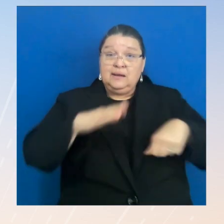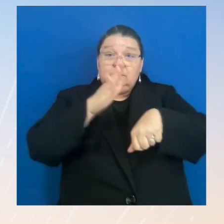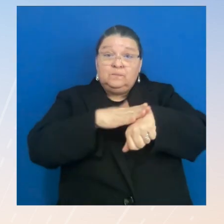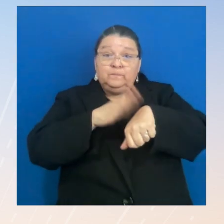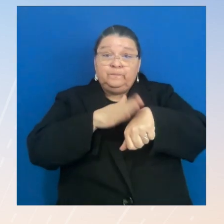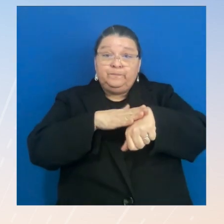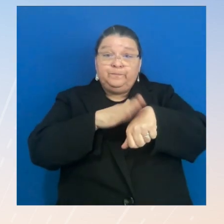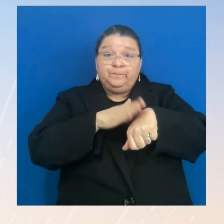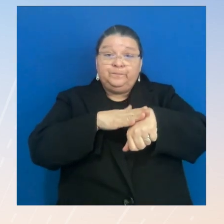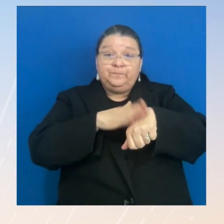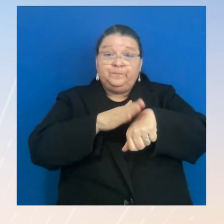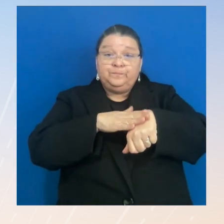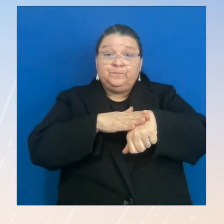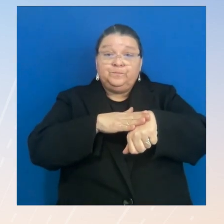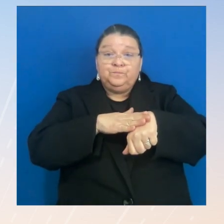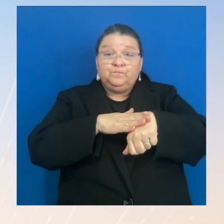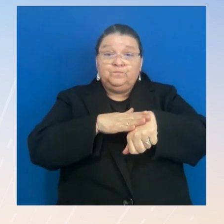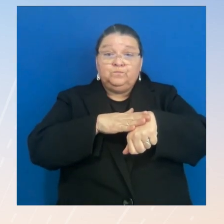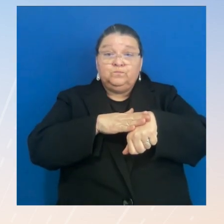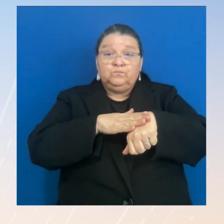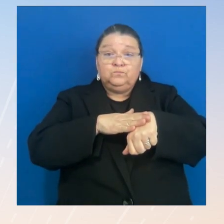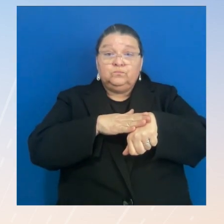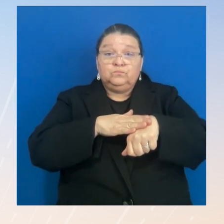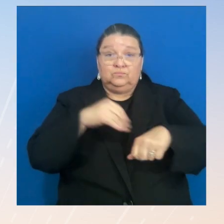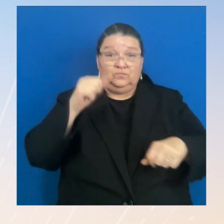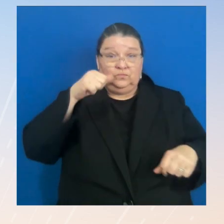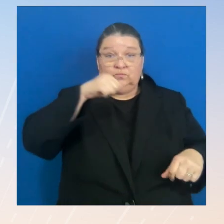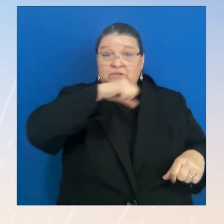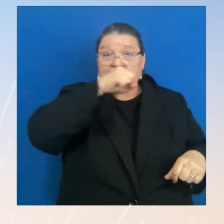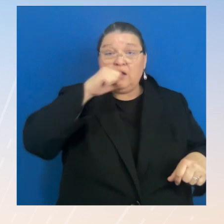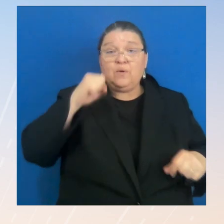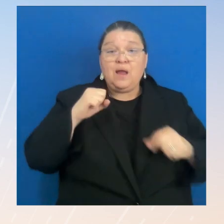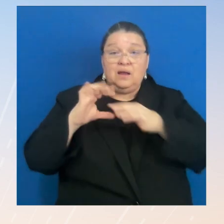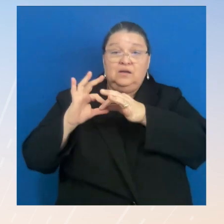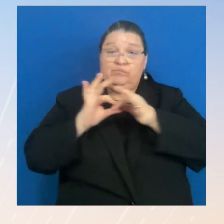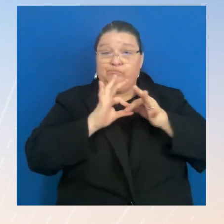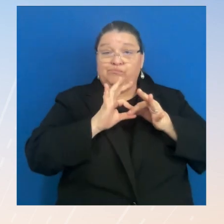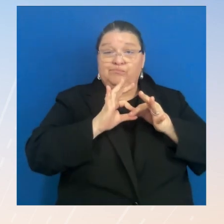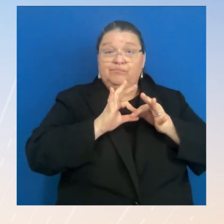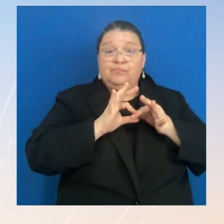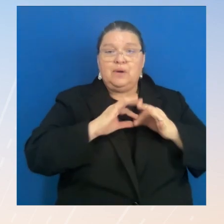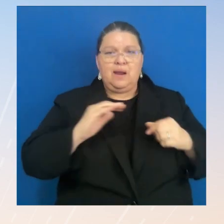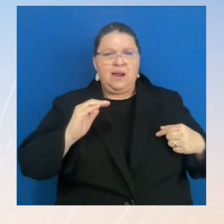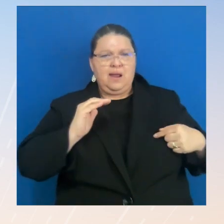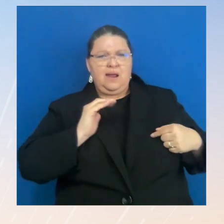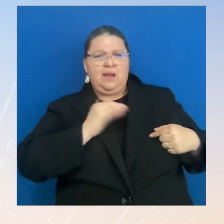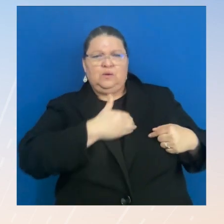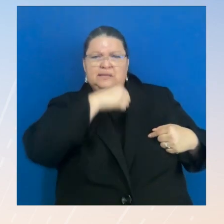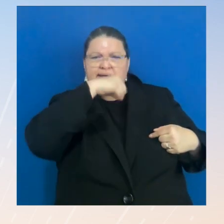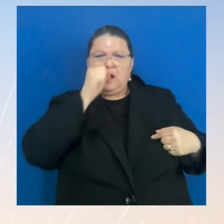normal trade relations with Russia? What qualifies as helping Russia evade sanctions